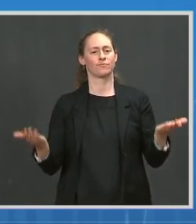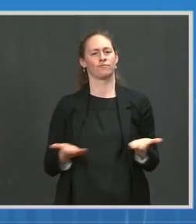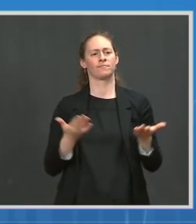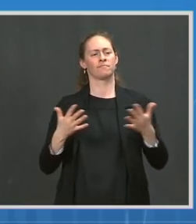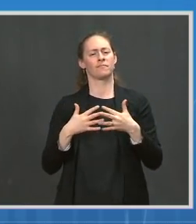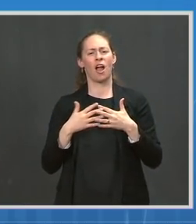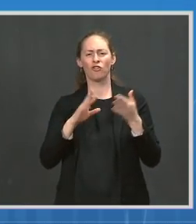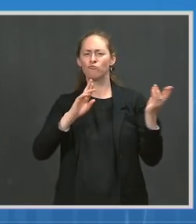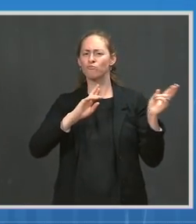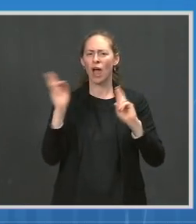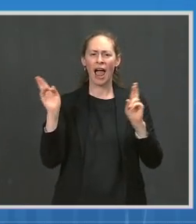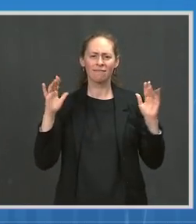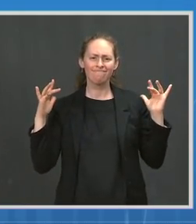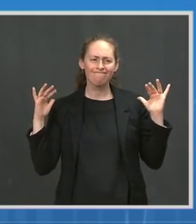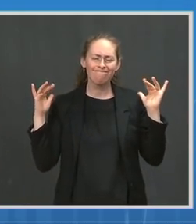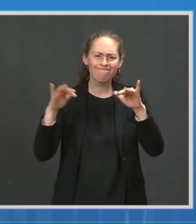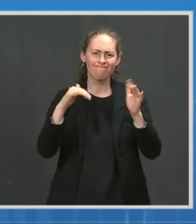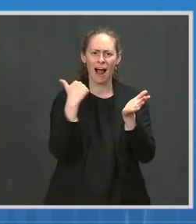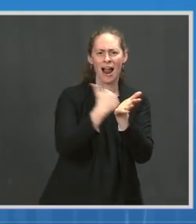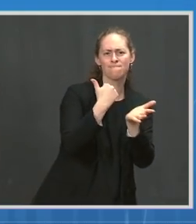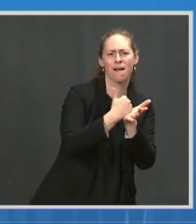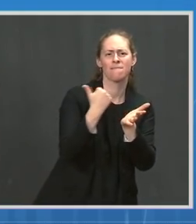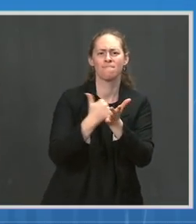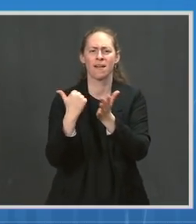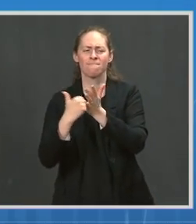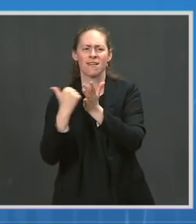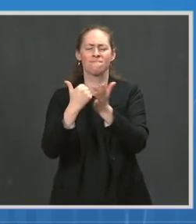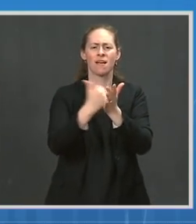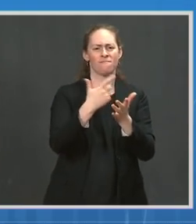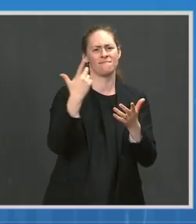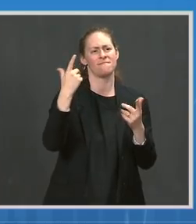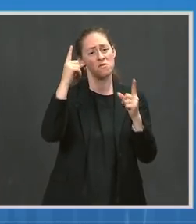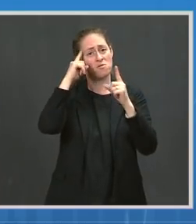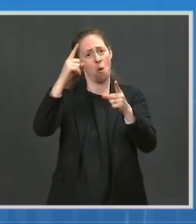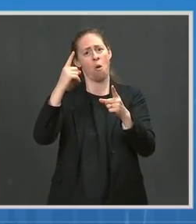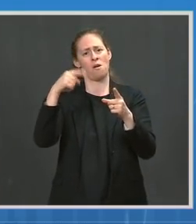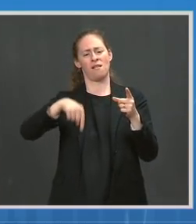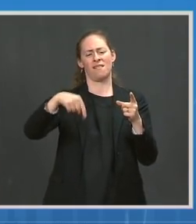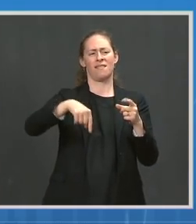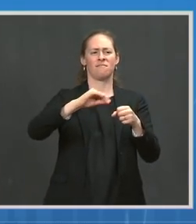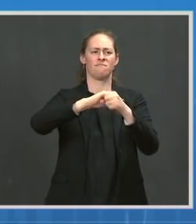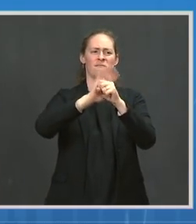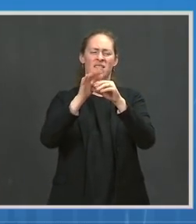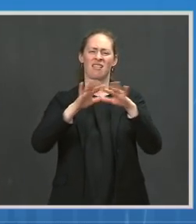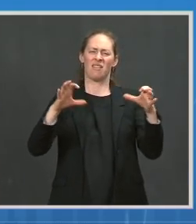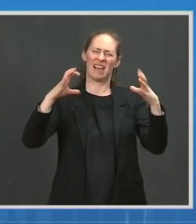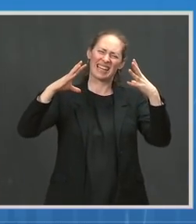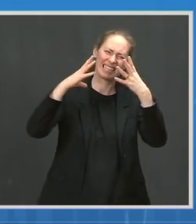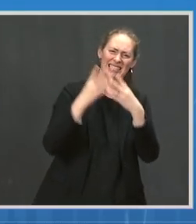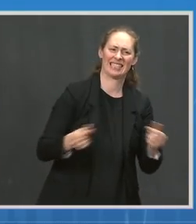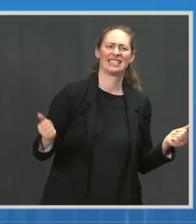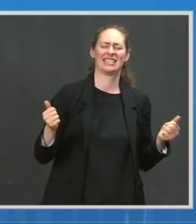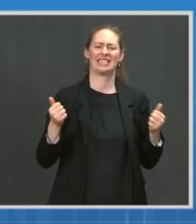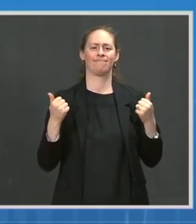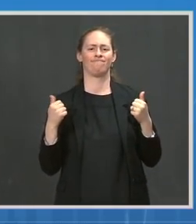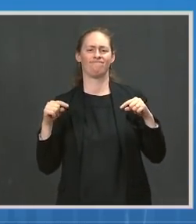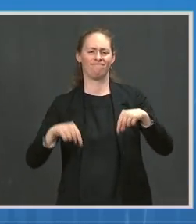Your efforts will help us get out of this pandemic. I want to recognize that we remain in a complicated stage.